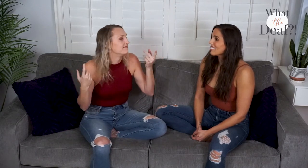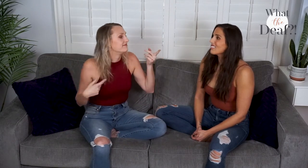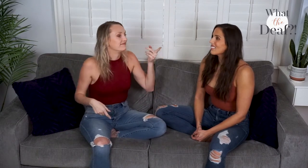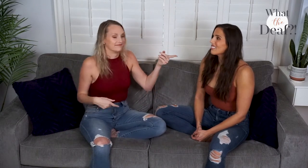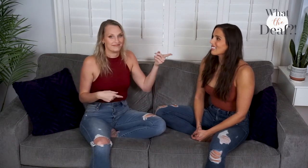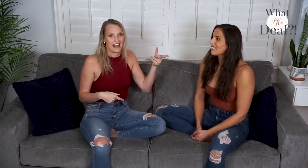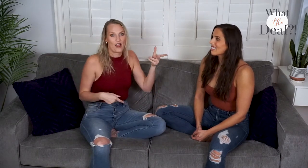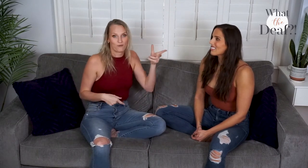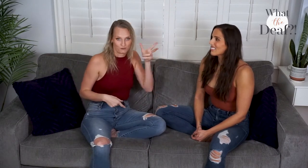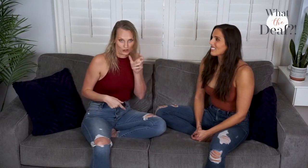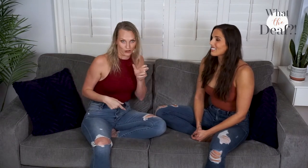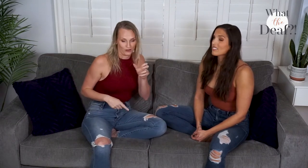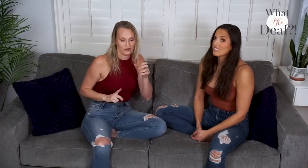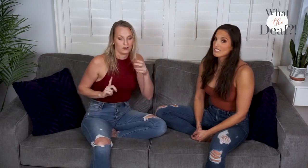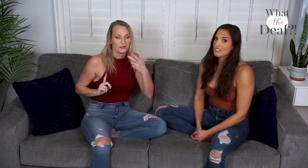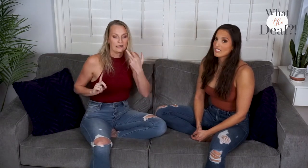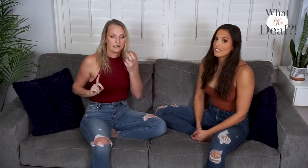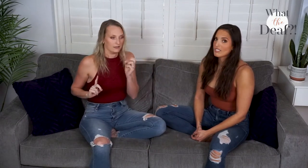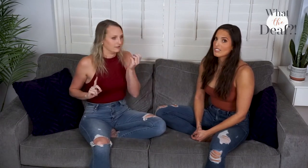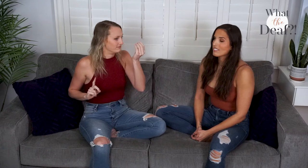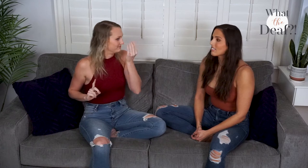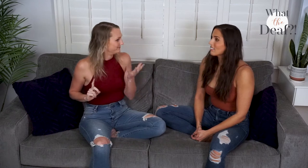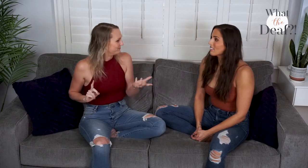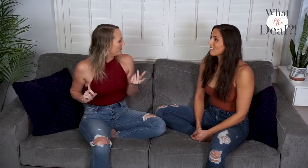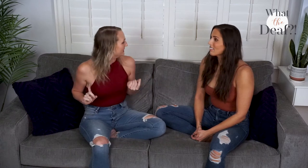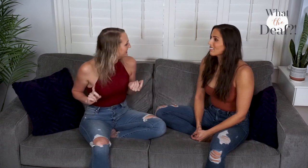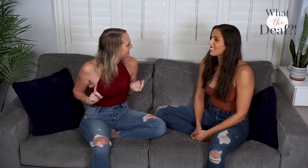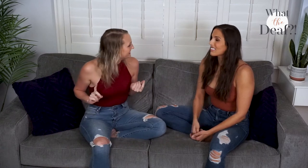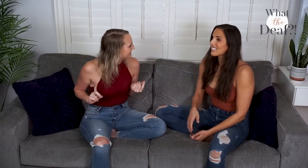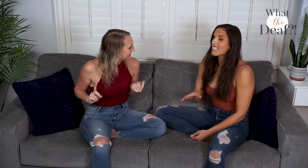So Sarah overheard that he told me what?